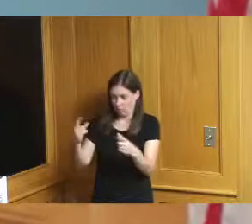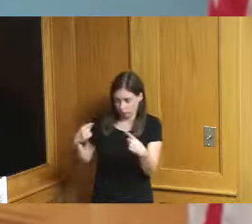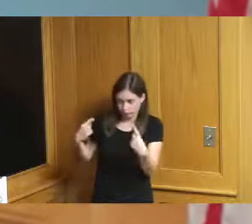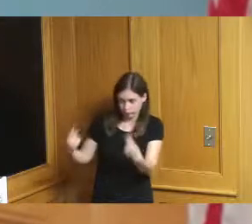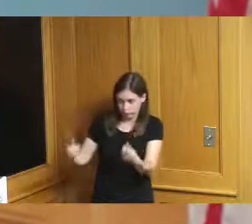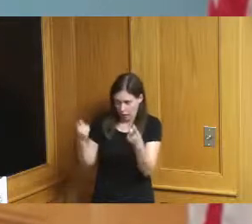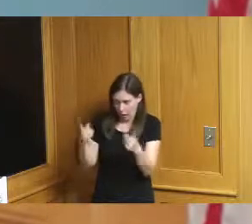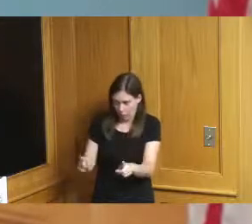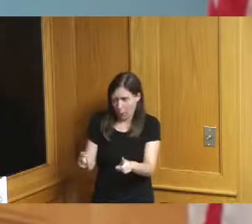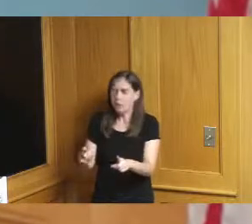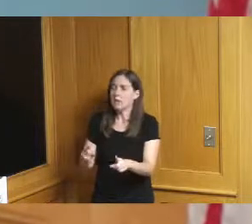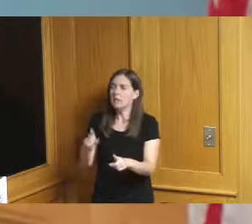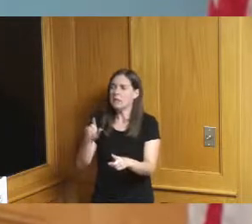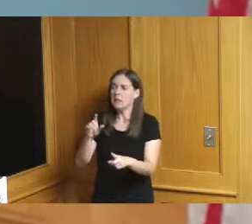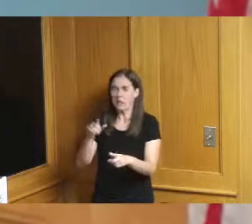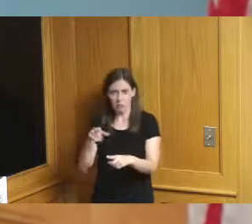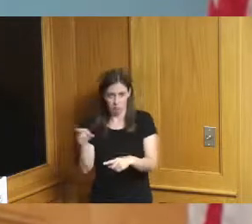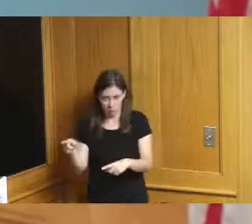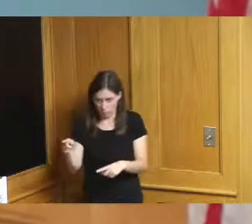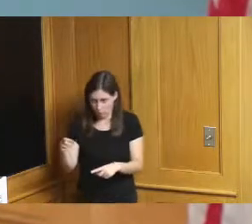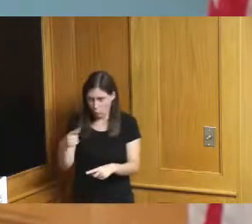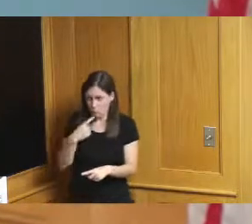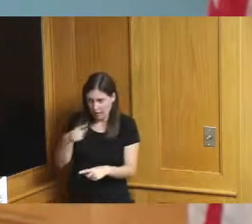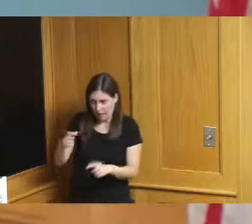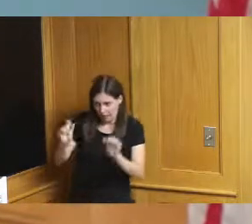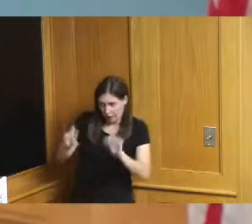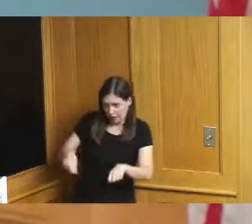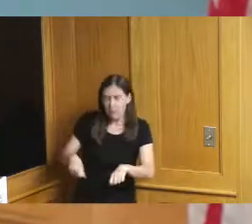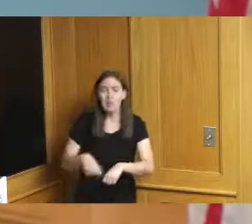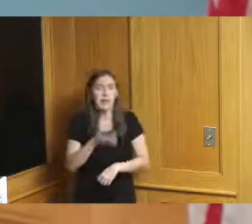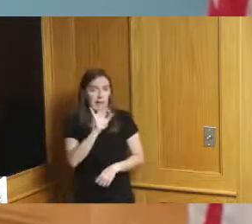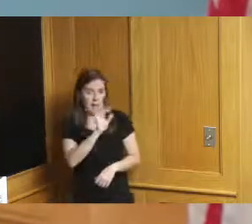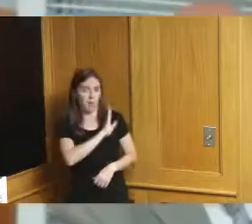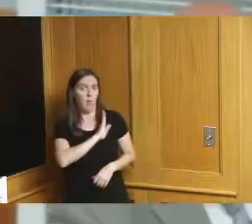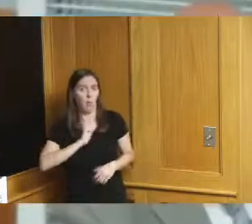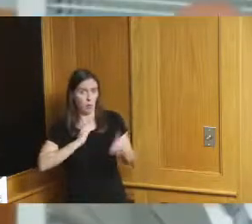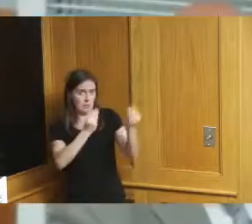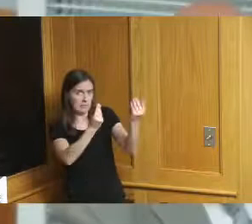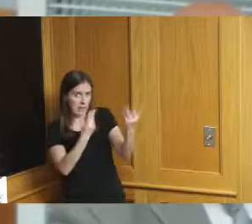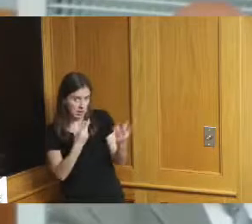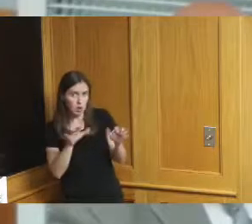public schools you're saying that's possible um if the Board directs us to do so yes but what that